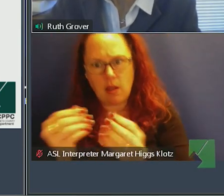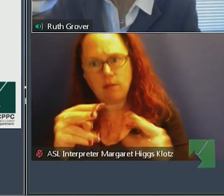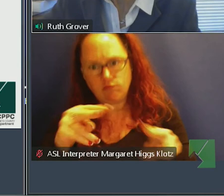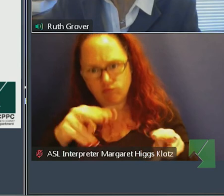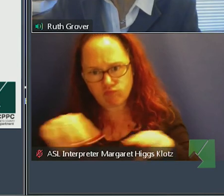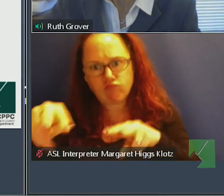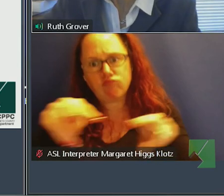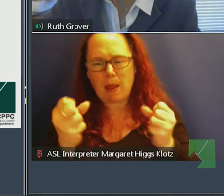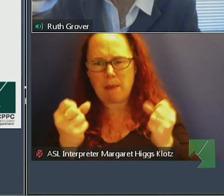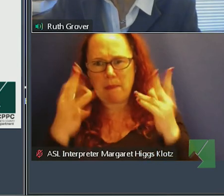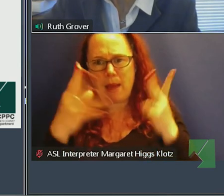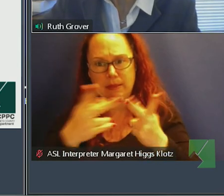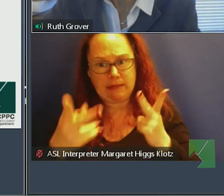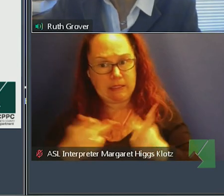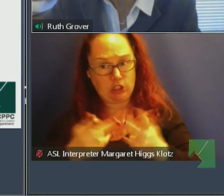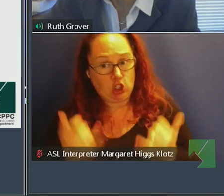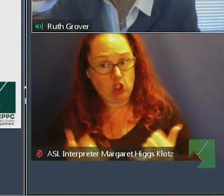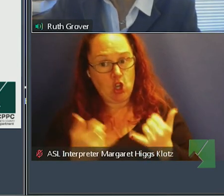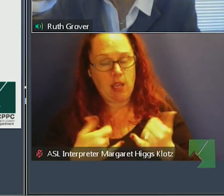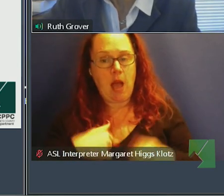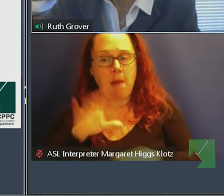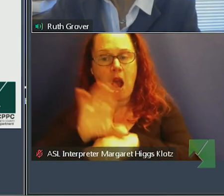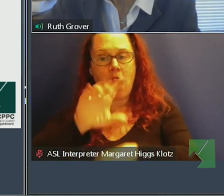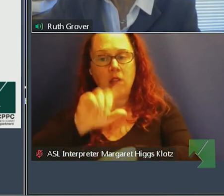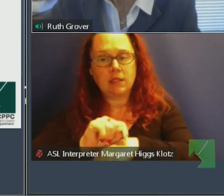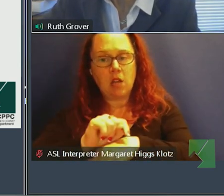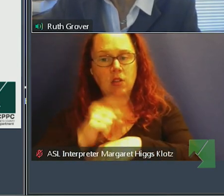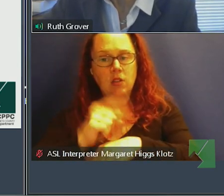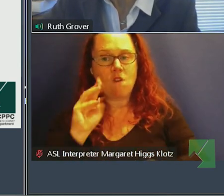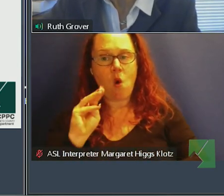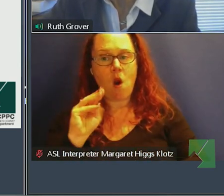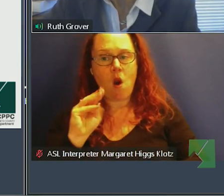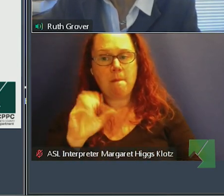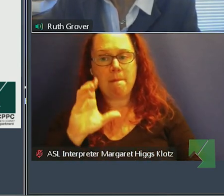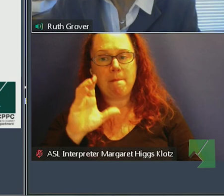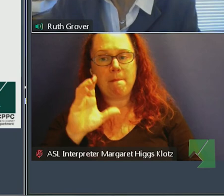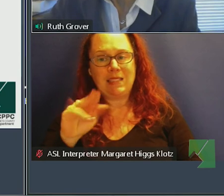including currently working as a consultant for Macy Nelson, which brings me to this hearing.